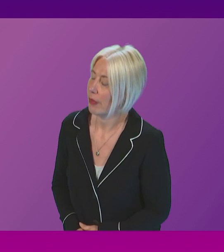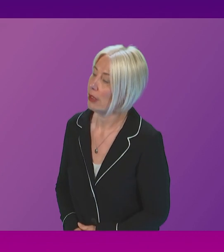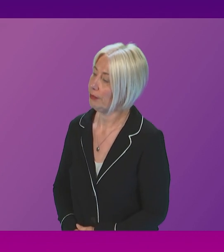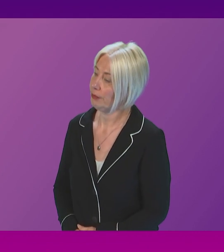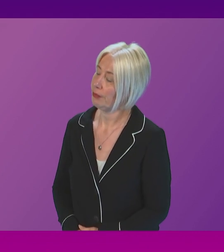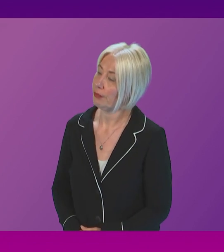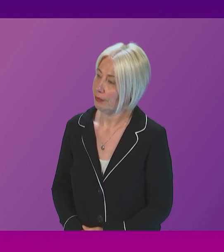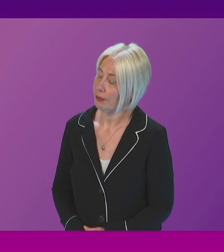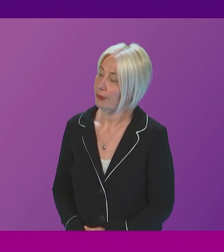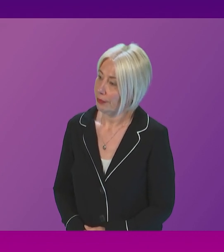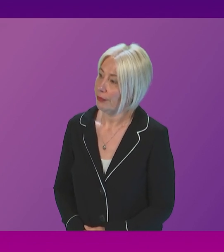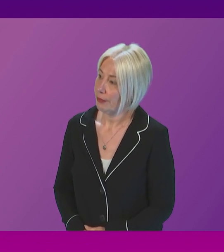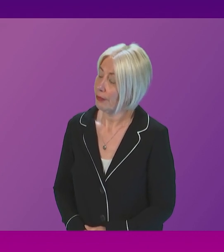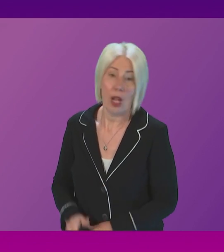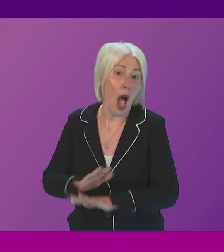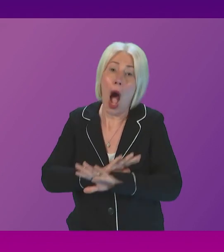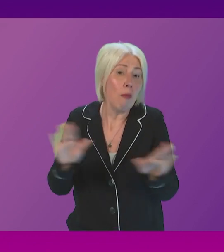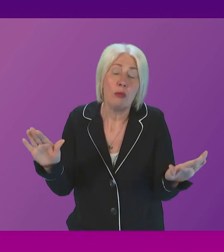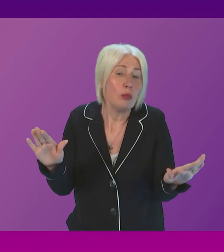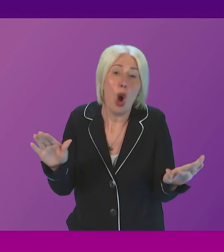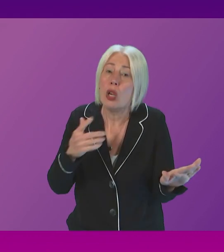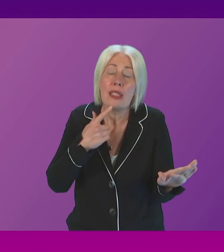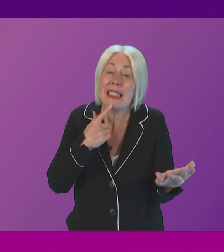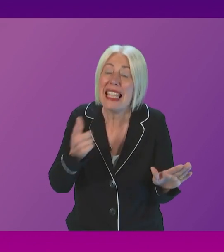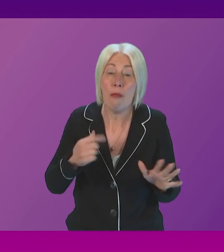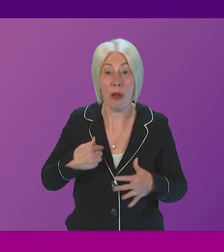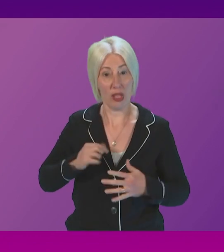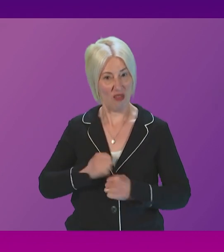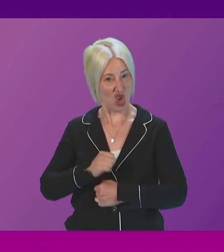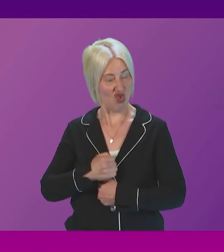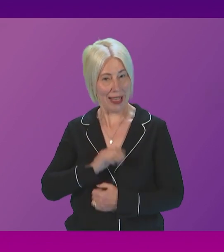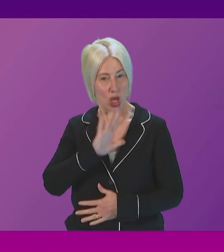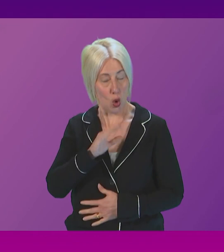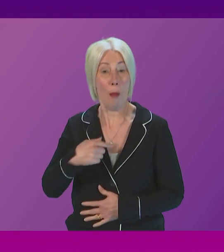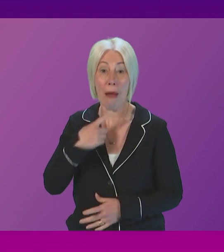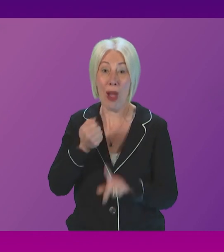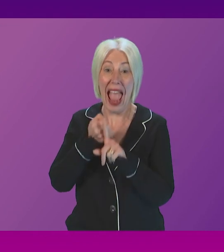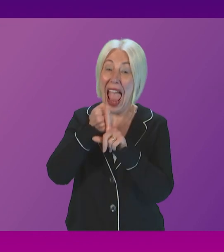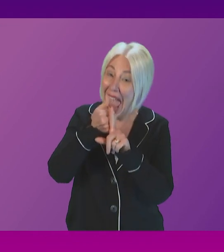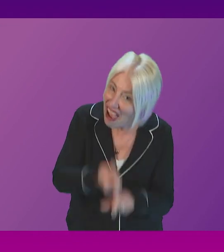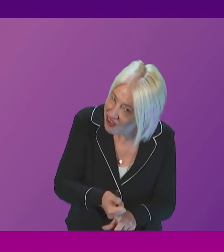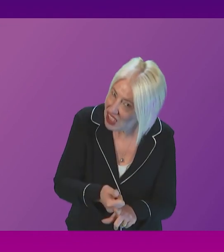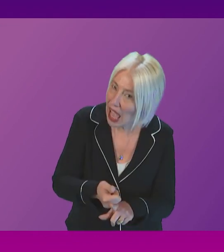I am not saying this out of frustration; I am doing it to re-emphasise the fact that